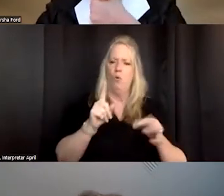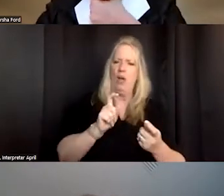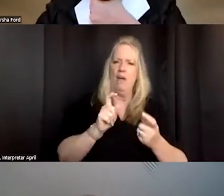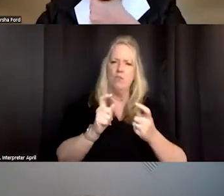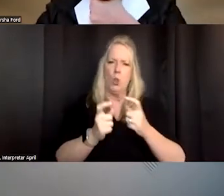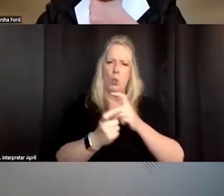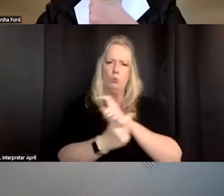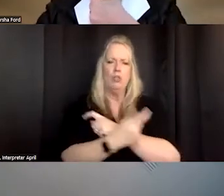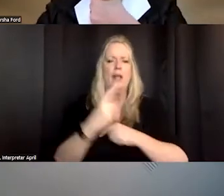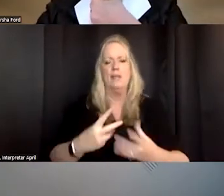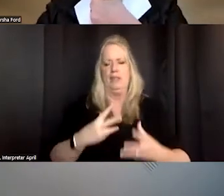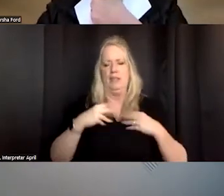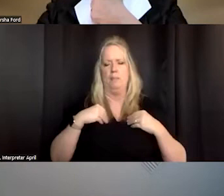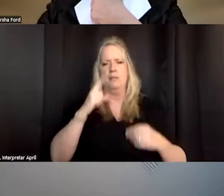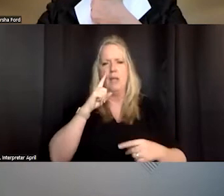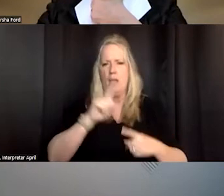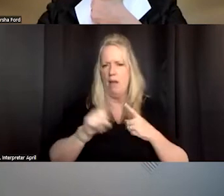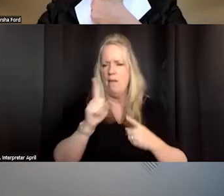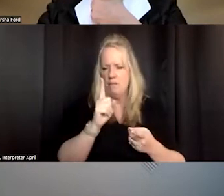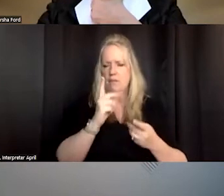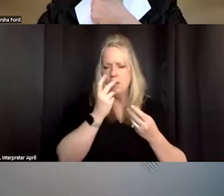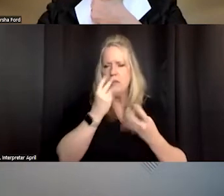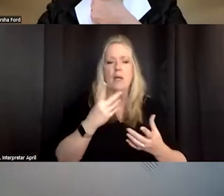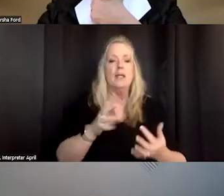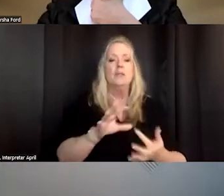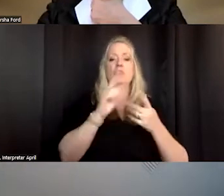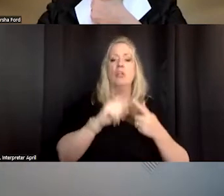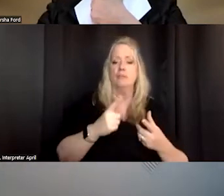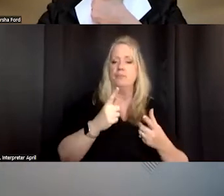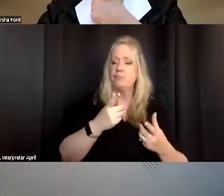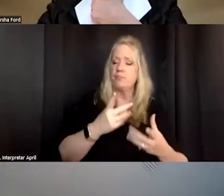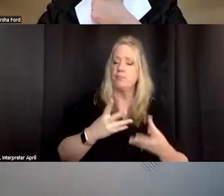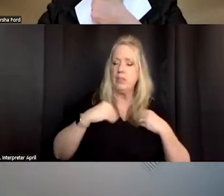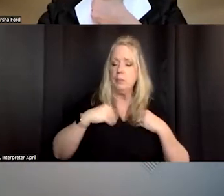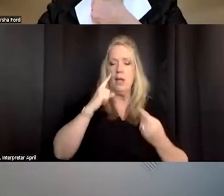OF POISON INFORMATION PARTICULARLY THE ACCEPTANCE OF POISON INFORMATION CENTERS, WITH, WITH